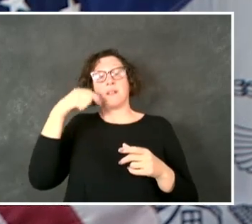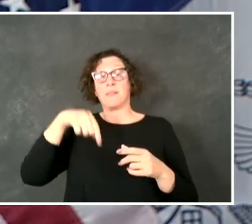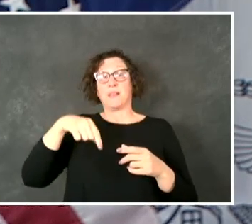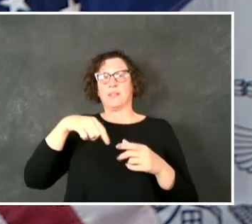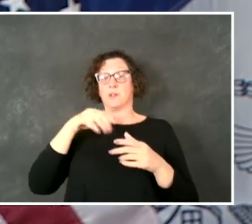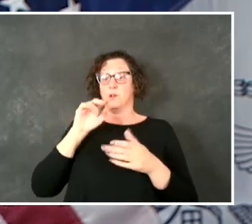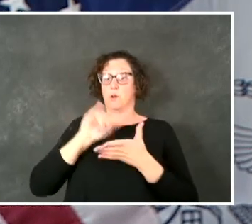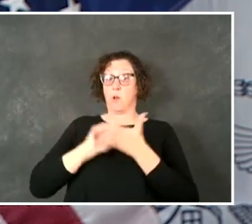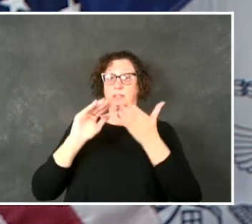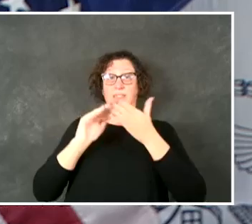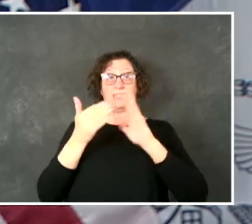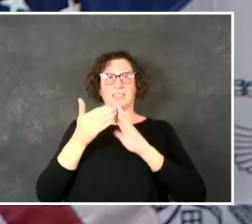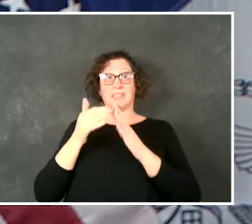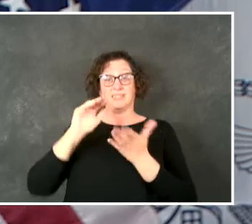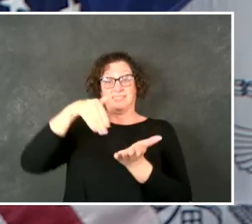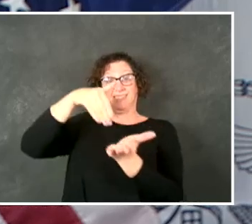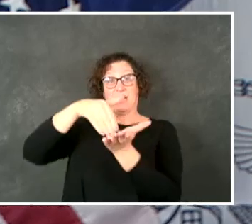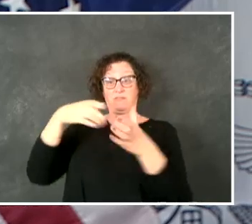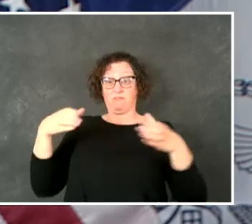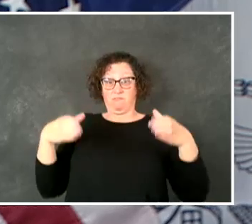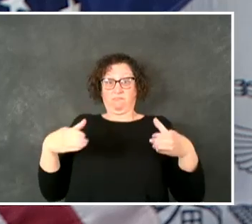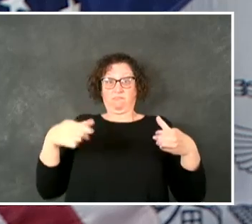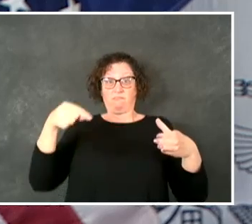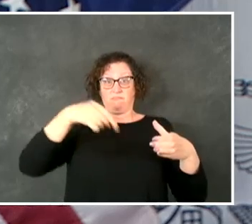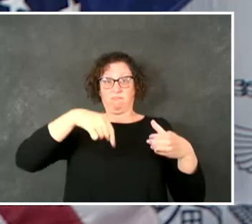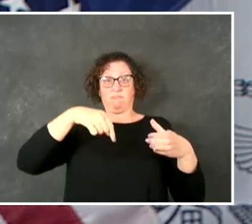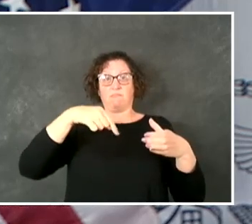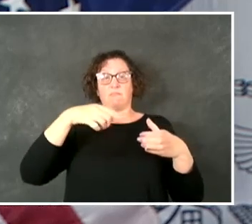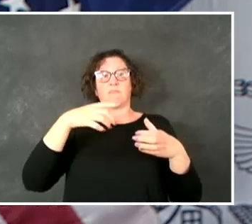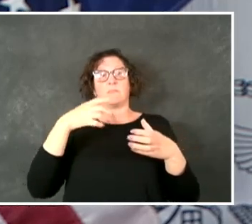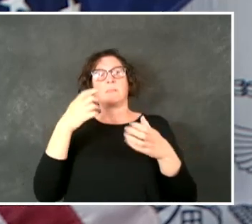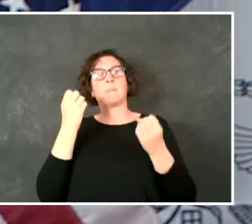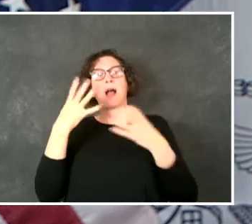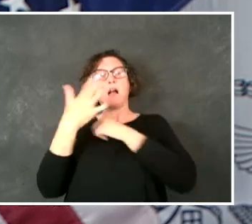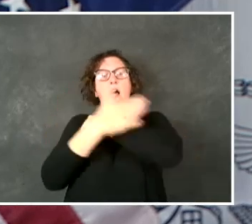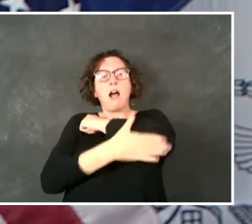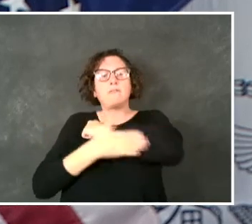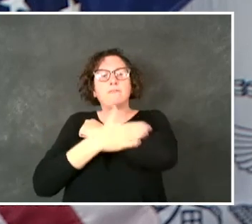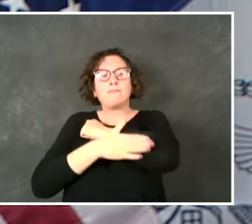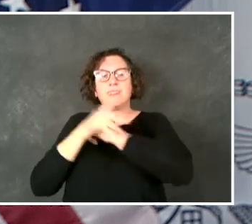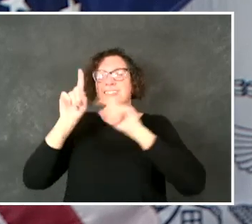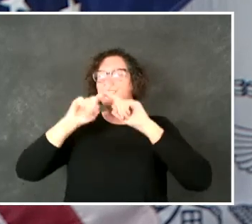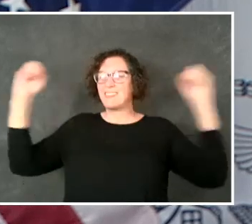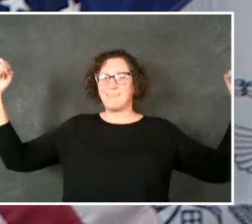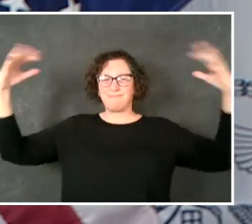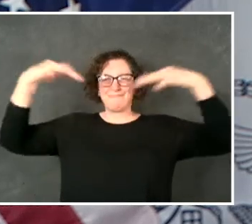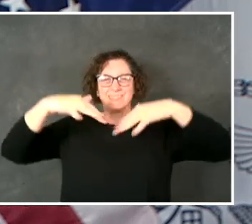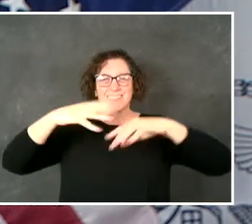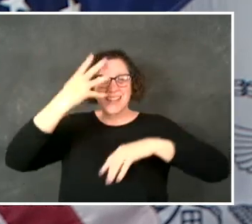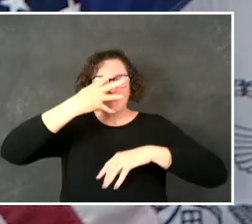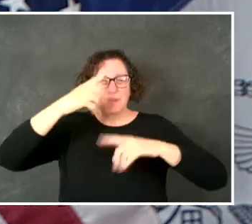GEATW AYIAN WAY THAT VERY FEW CITIES ON EARTH ARE, AND I THINK WE HAVE TO